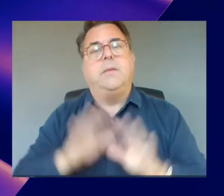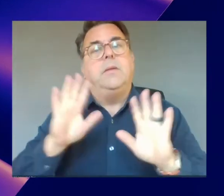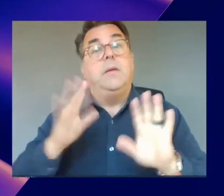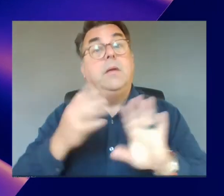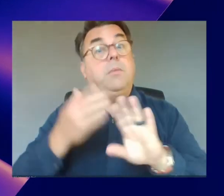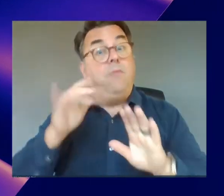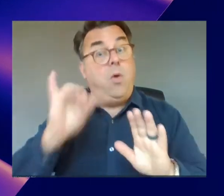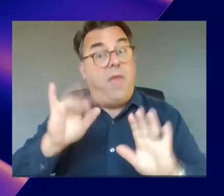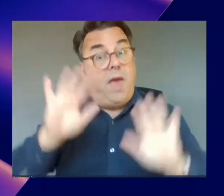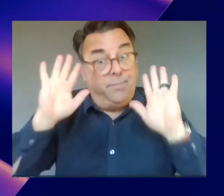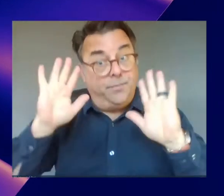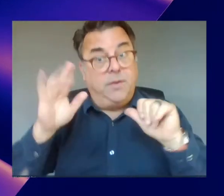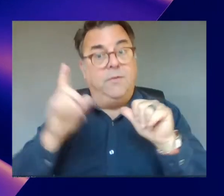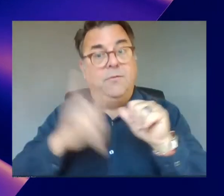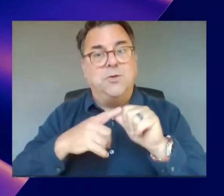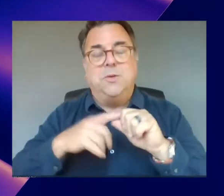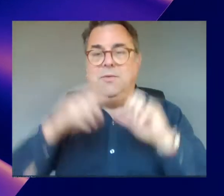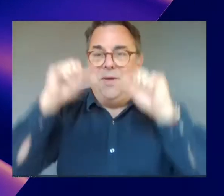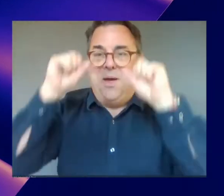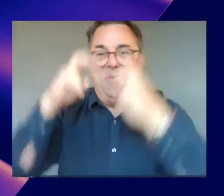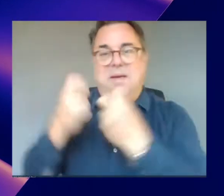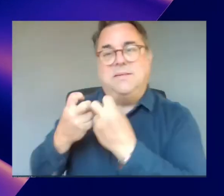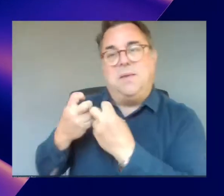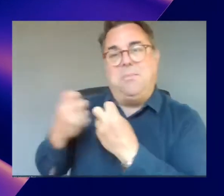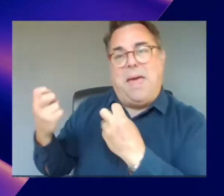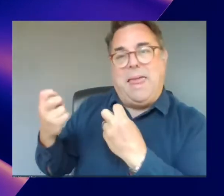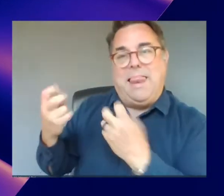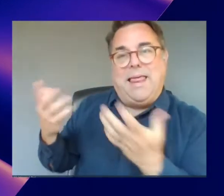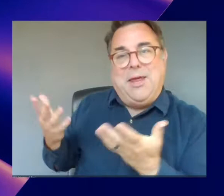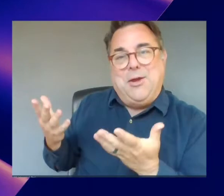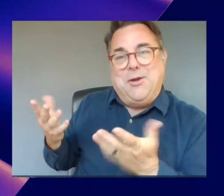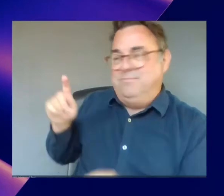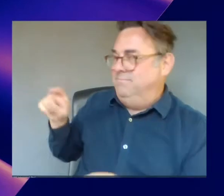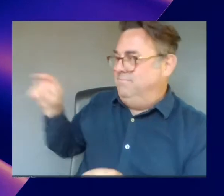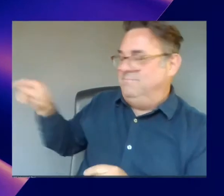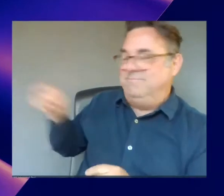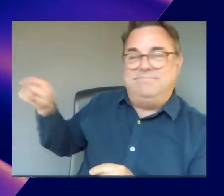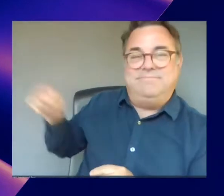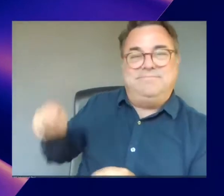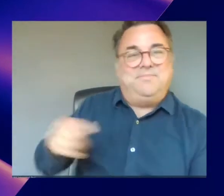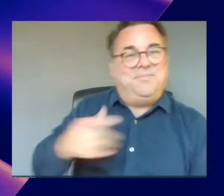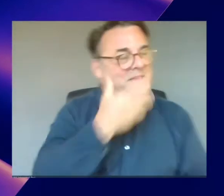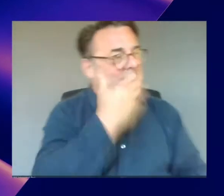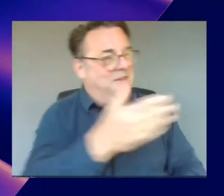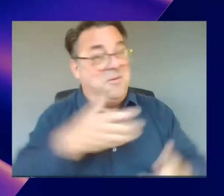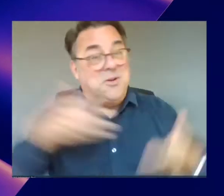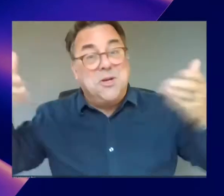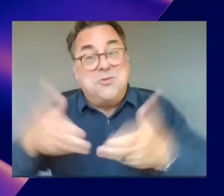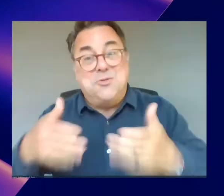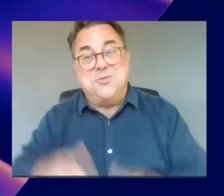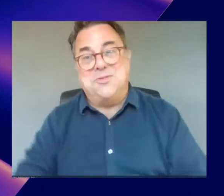we've got this amazing panel of people here- Thank you. - ... to introduce. So my name is Jillian Ford